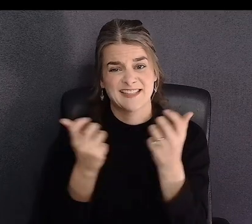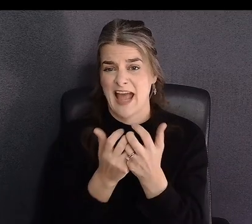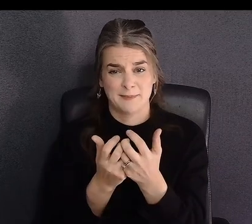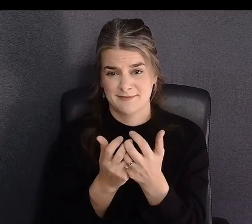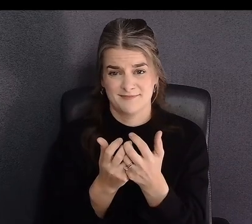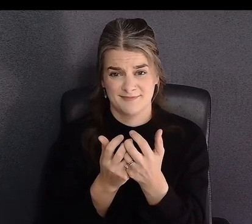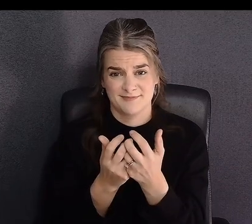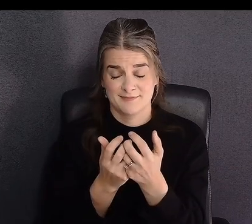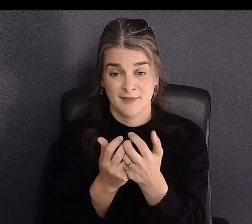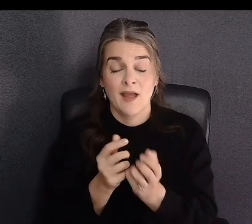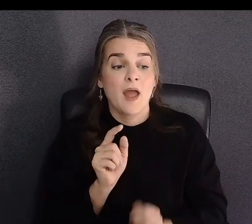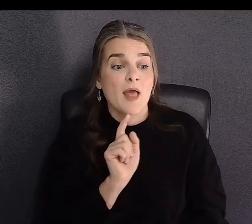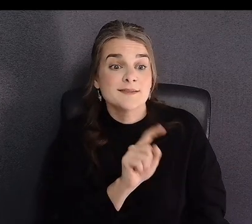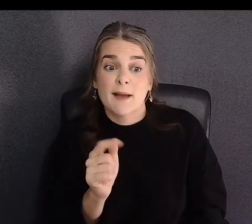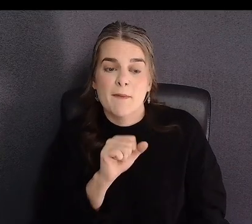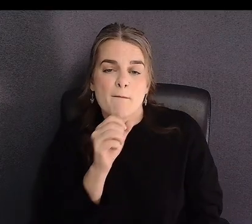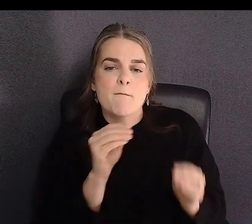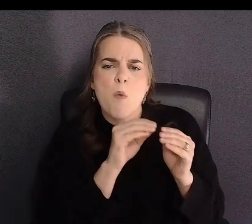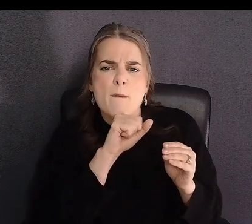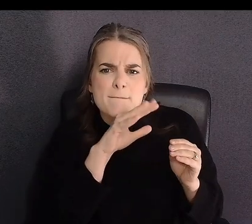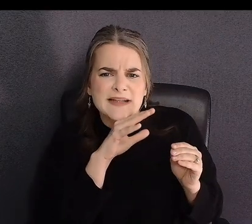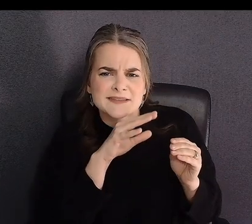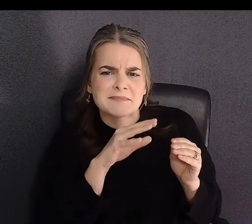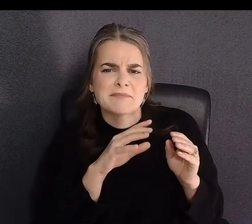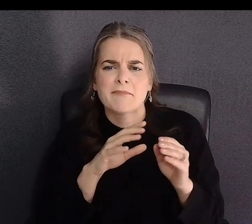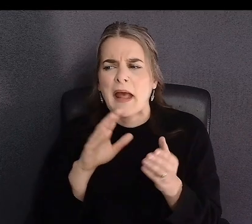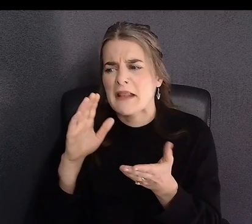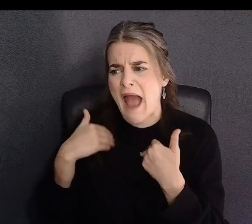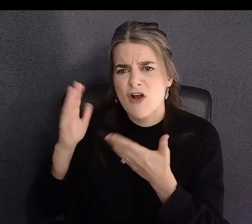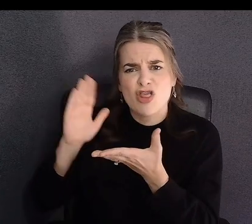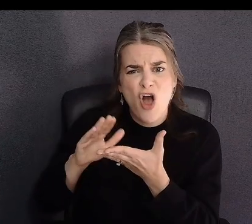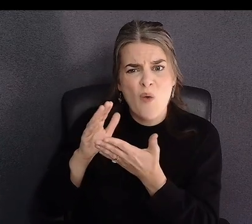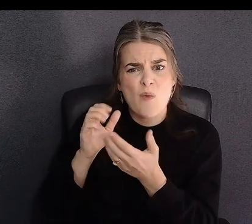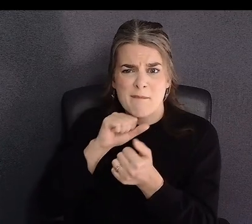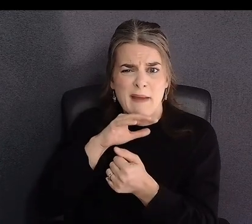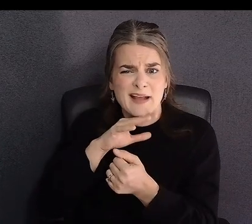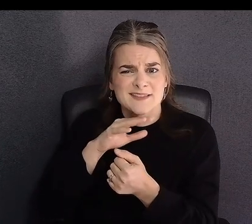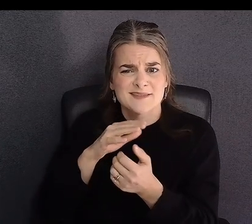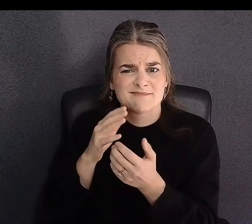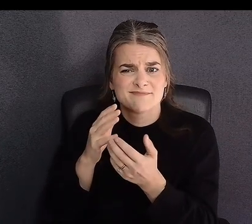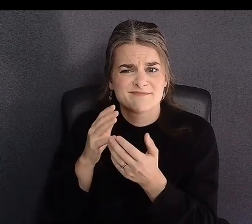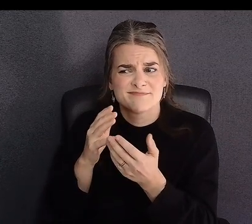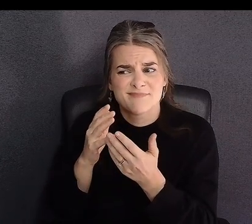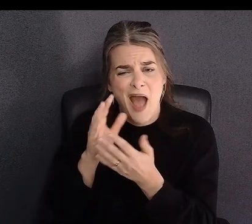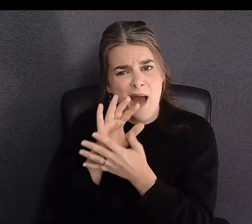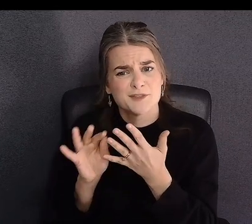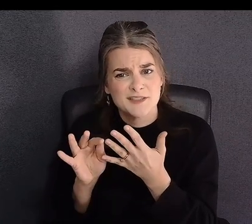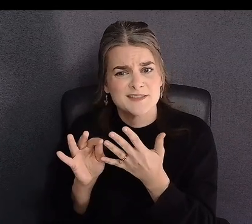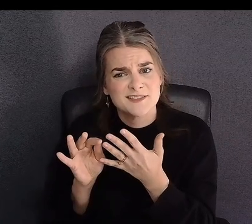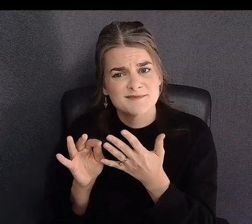Some are messier, but there are very low-mess options. The same thing goes for clay.